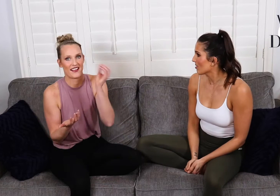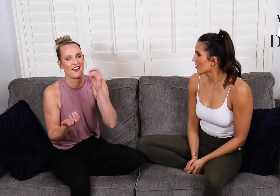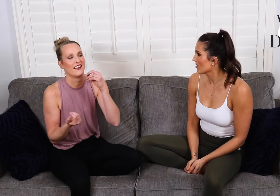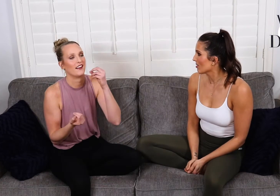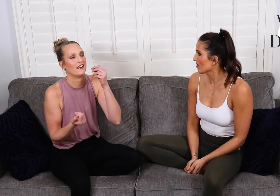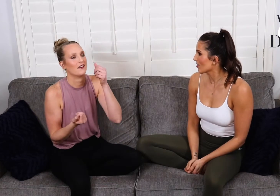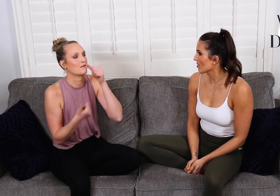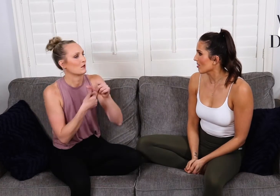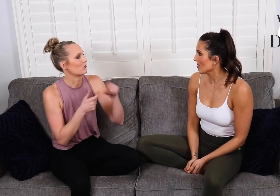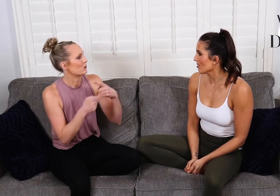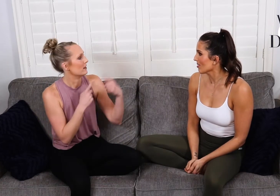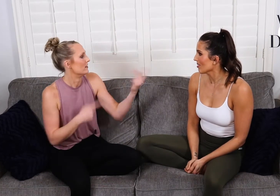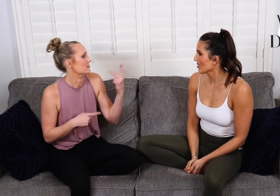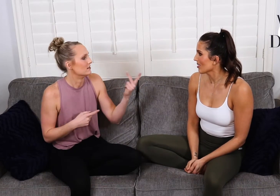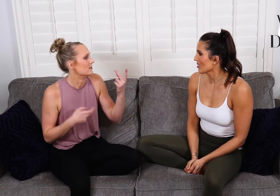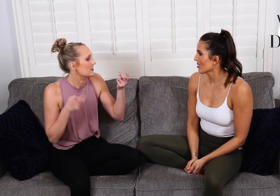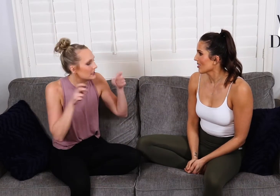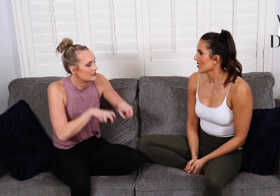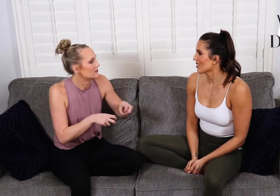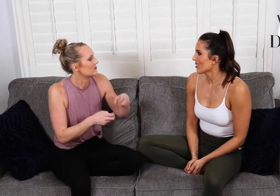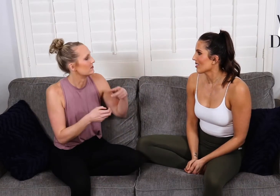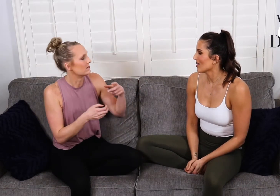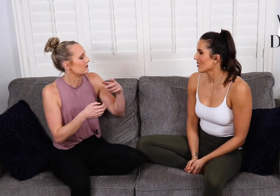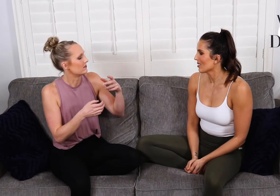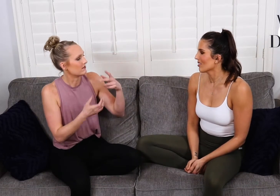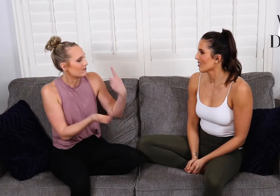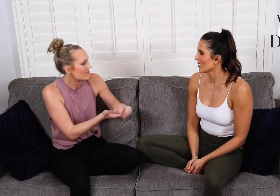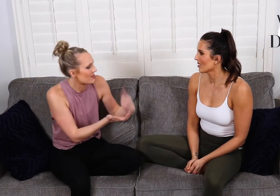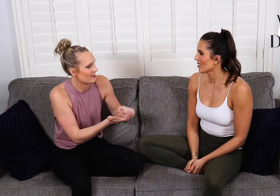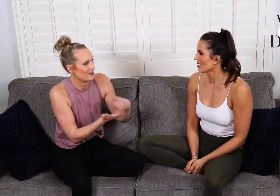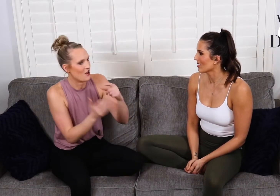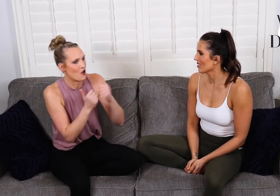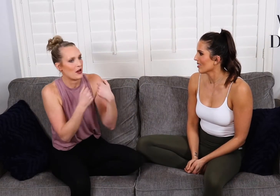And remember when you and I sat down and we were